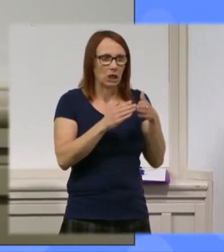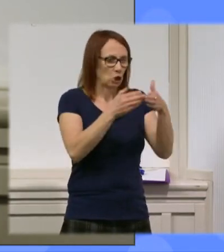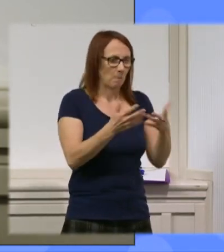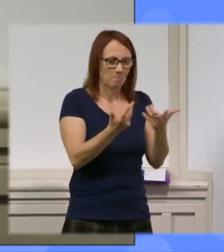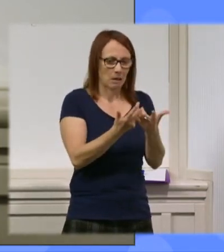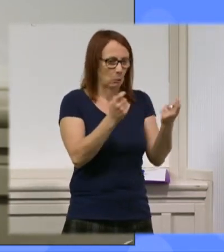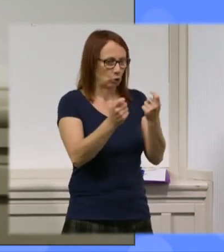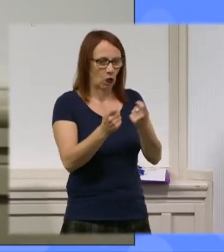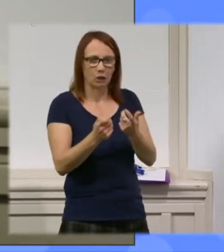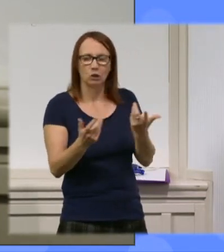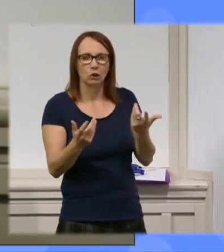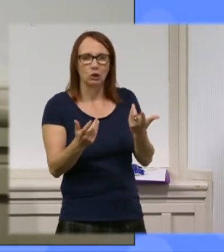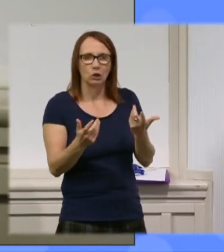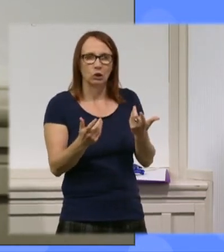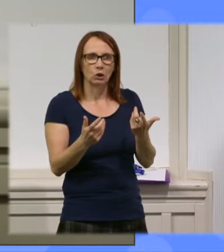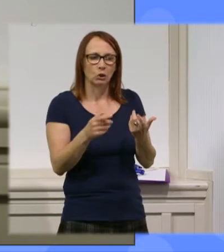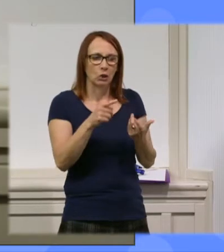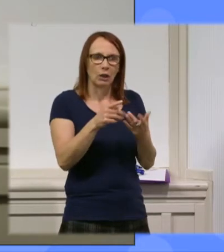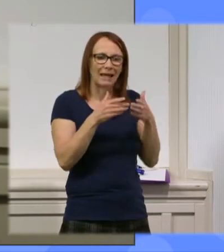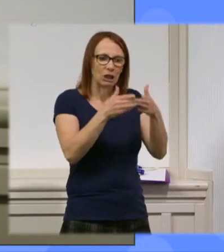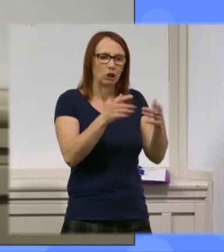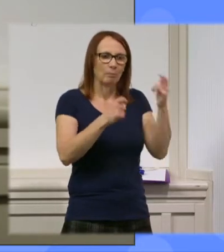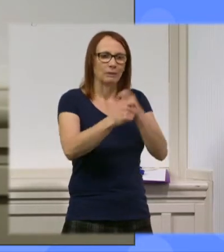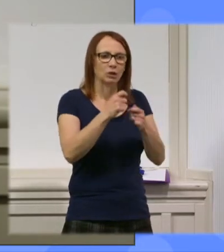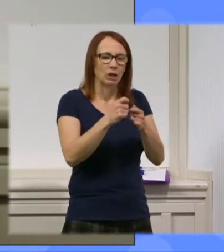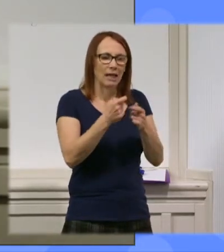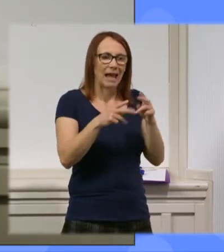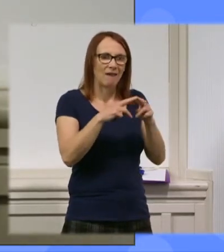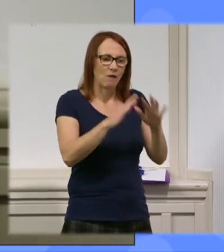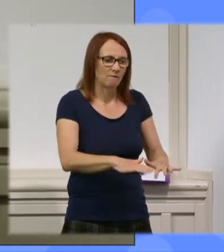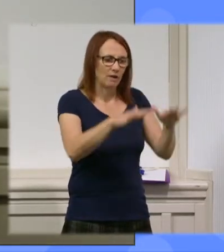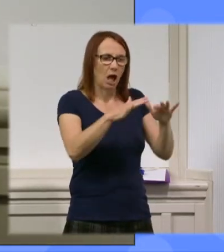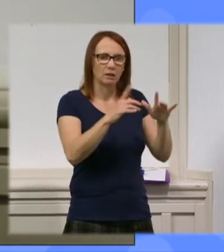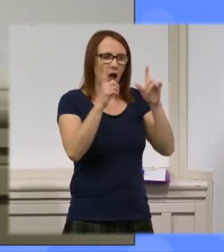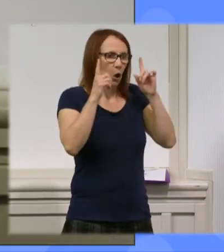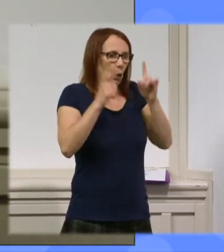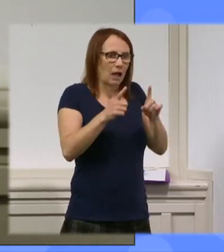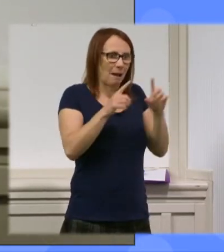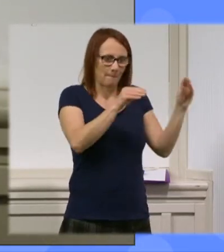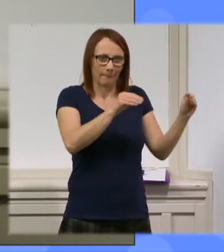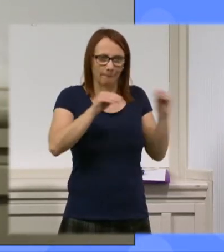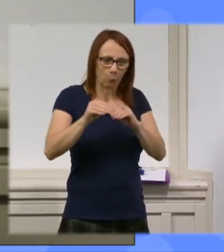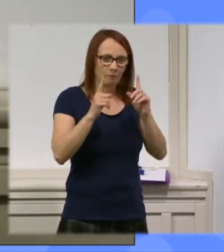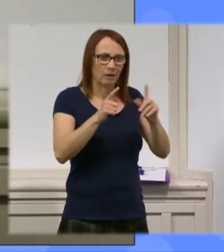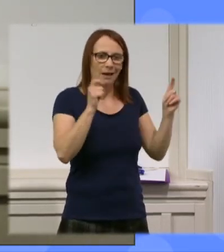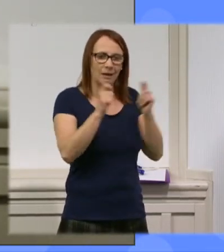renewable energy that's going to be very difficult when they're 10 feet underwater so I really want to focus our attention on that priority which is a